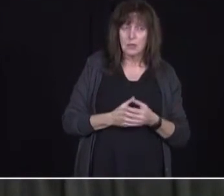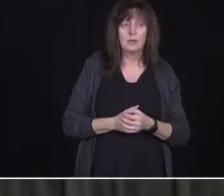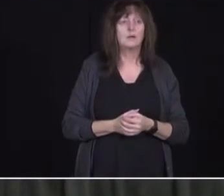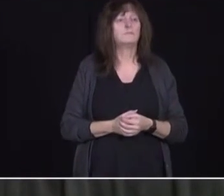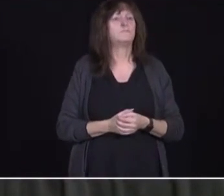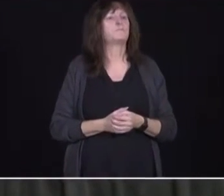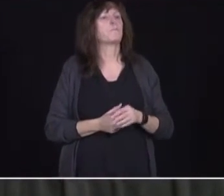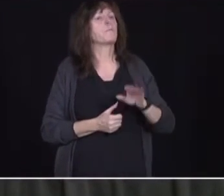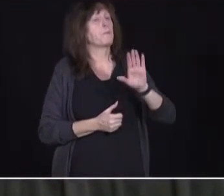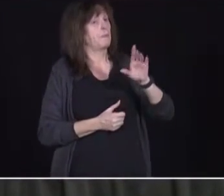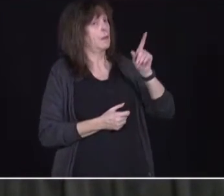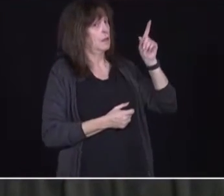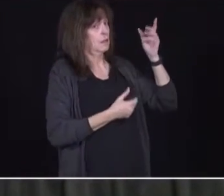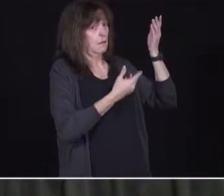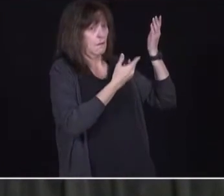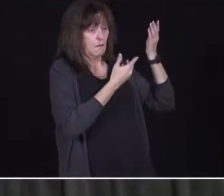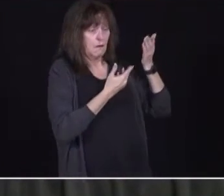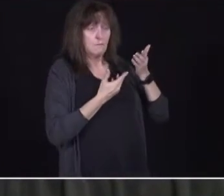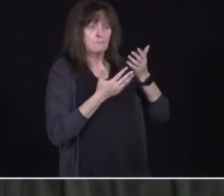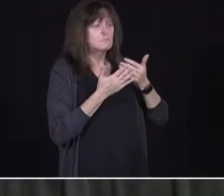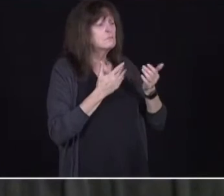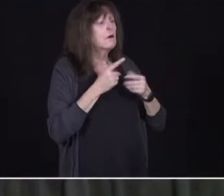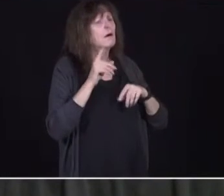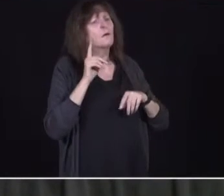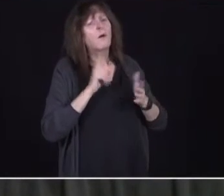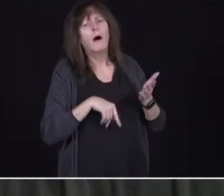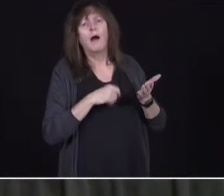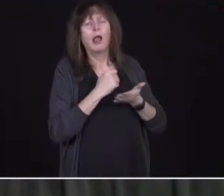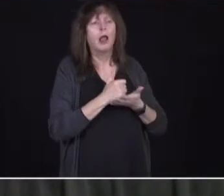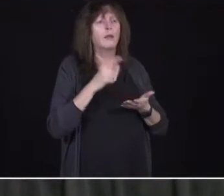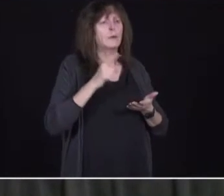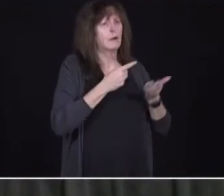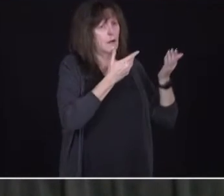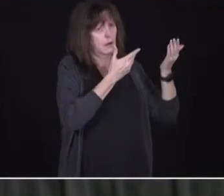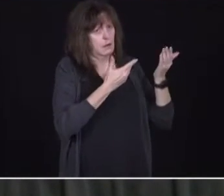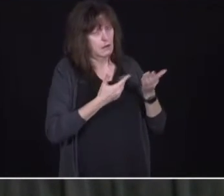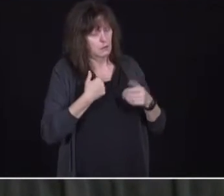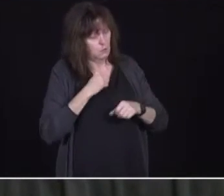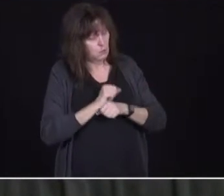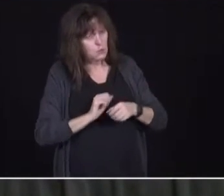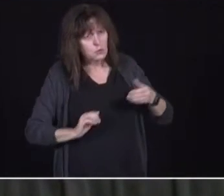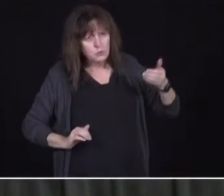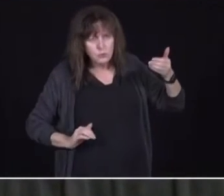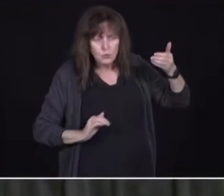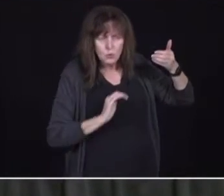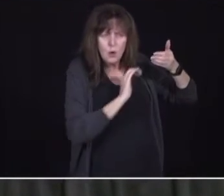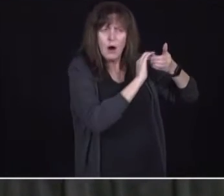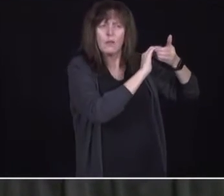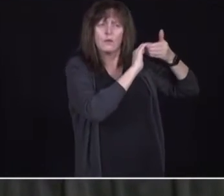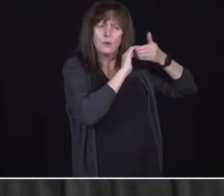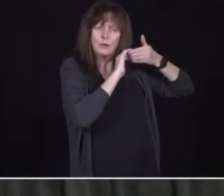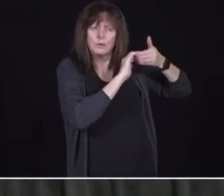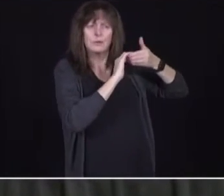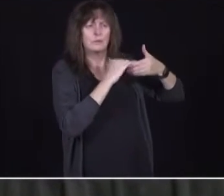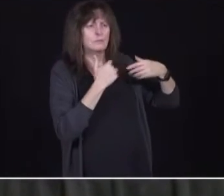care homes in the coming weeks? Premier Ford: He has offered any help we need to support the long-term care.